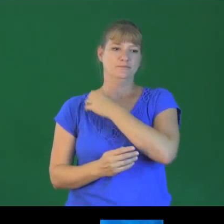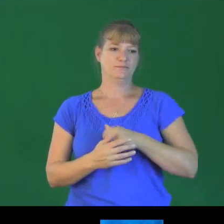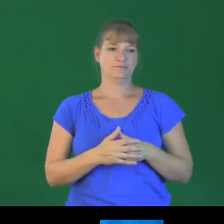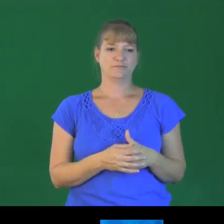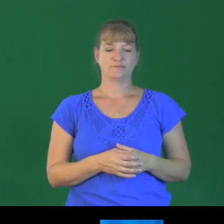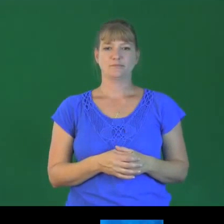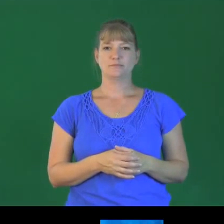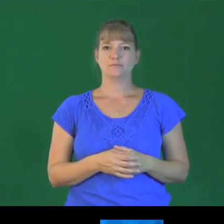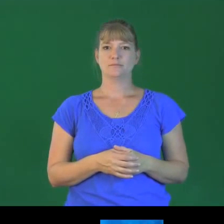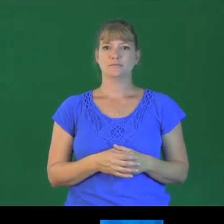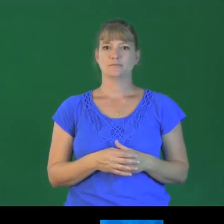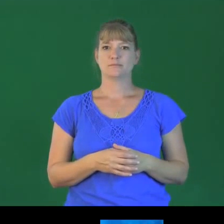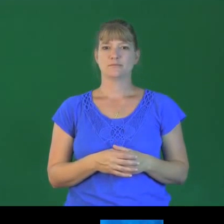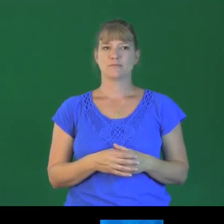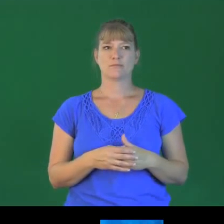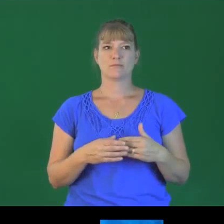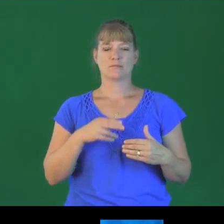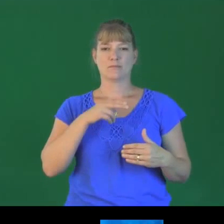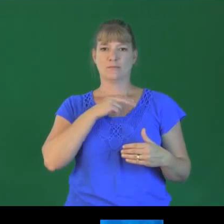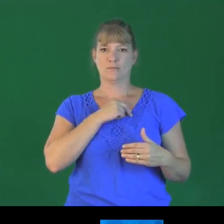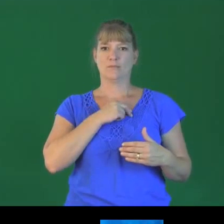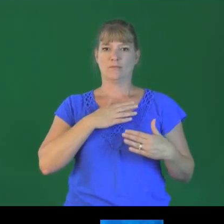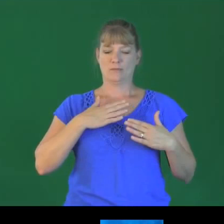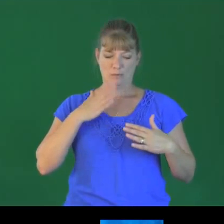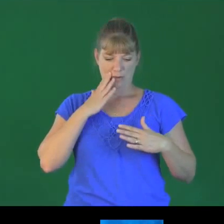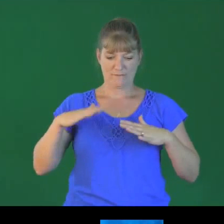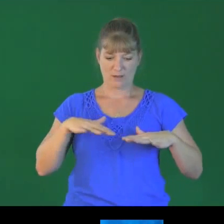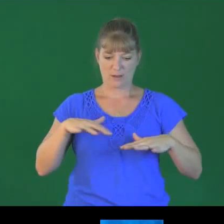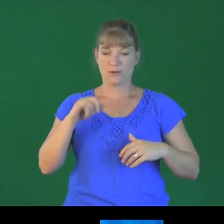There are body worn receivers that will vibrate in response to a baby cry